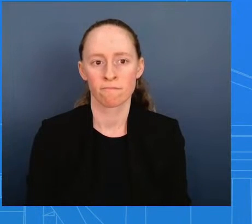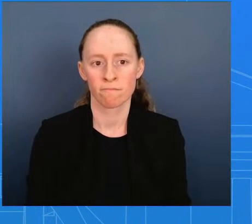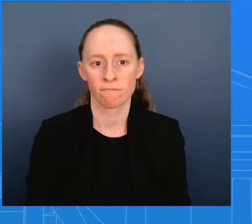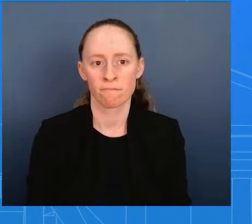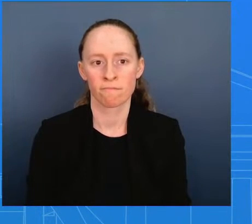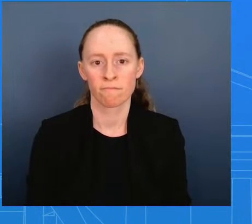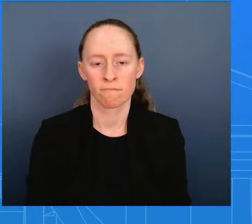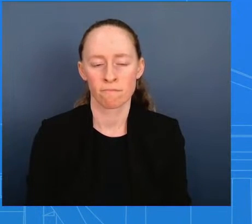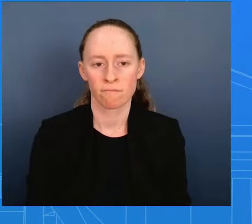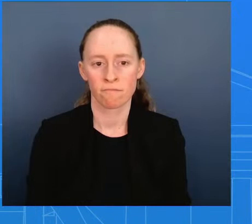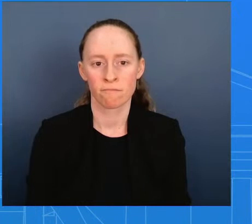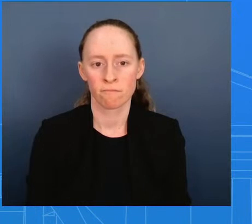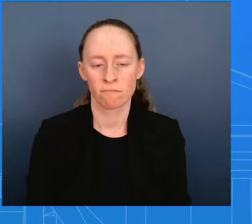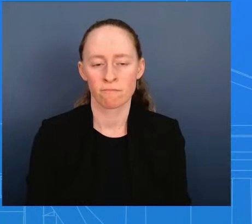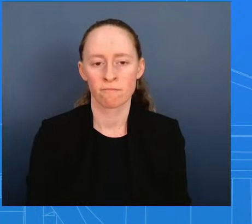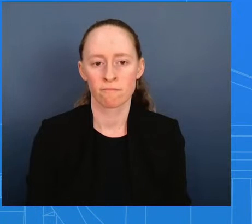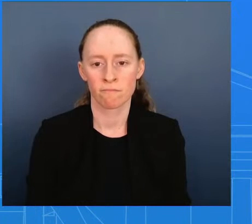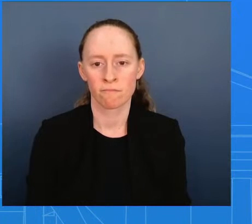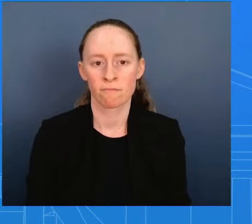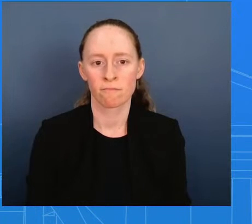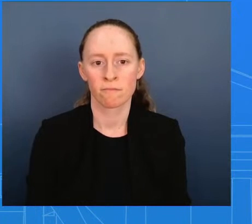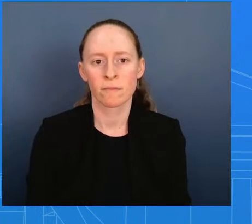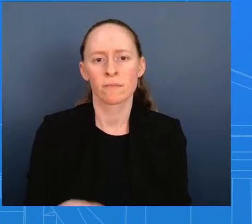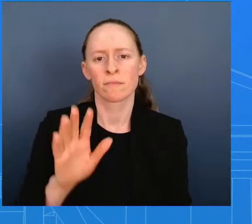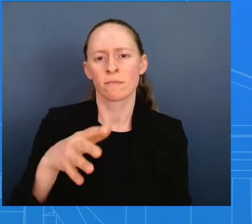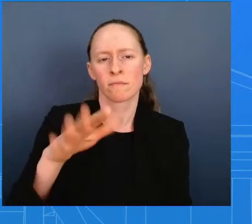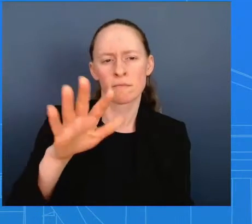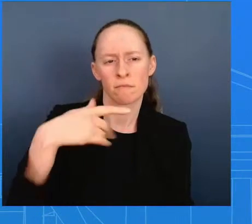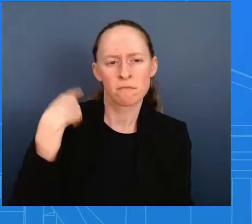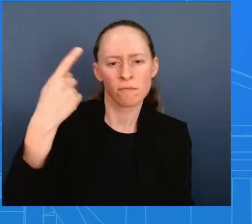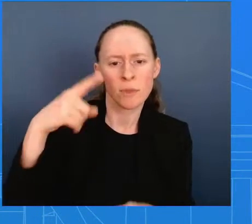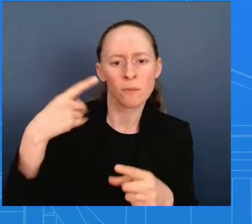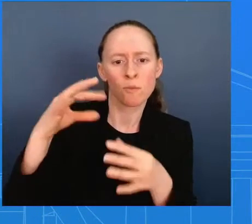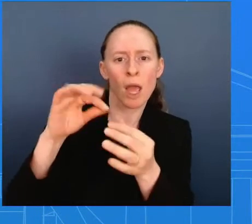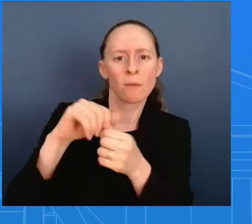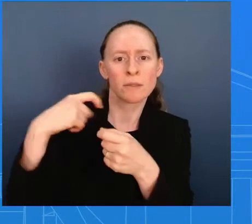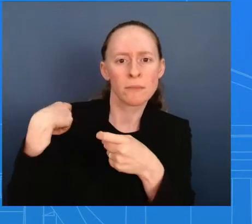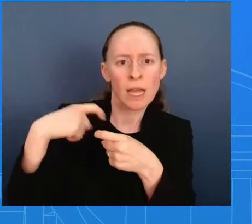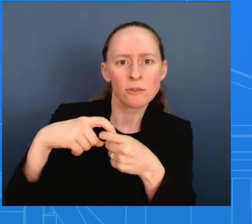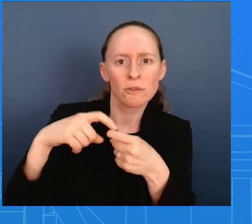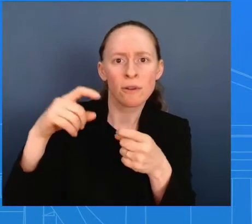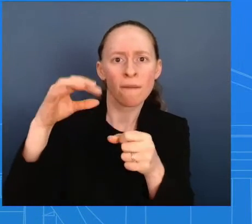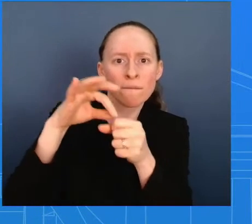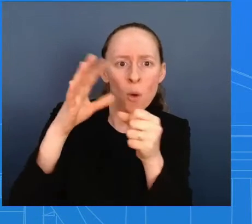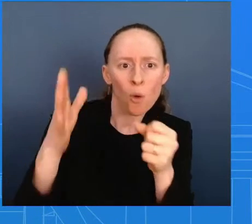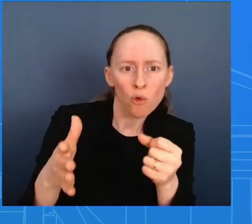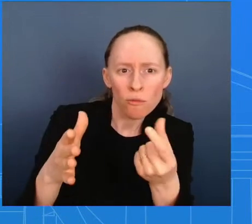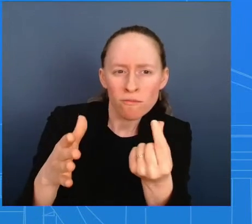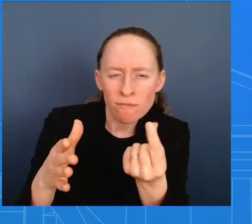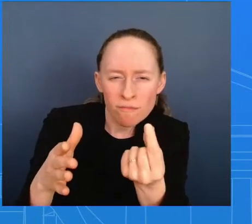The Press: Hispanic voters -- Ms. Jean-Pierre: Yeah. The Press: -- or -- Ms. Jean-Pierre: Well, I'm not going to speak to Hispanic voters or voters -- The Press: